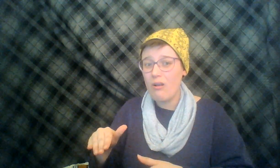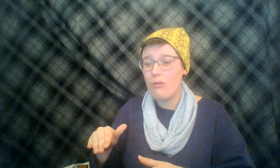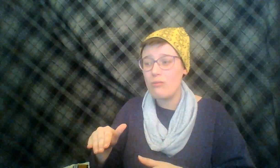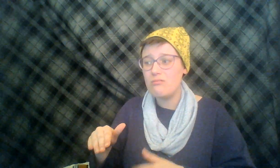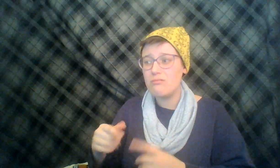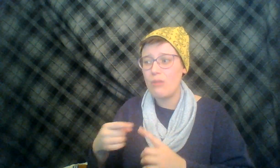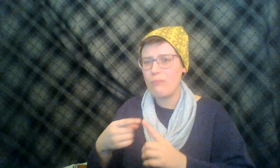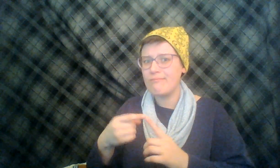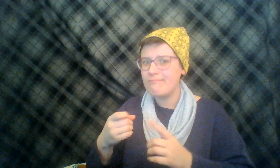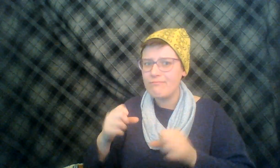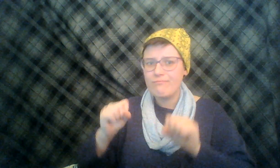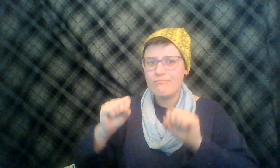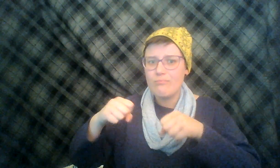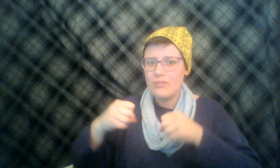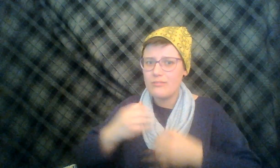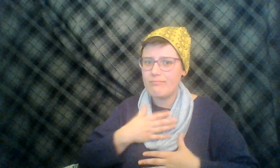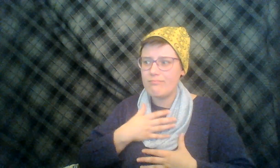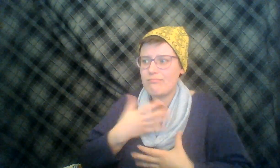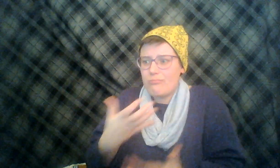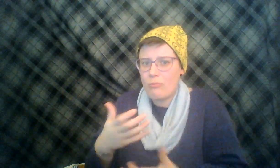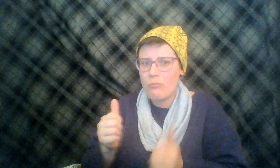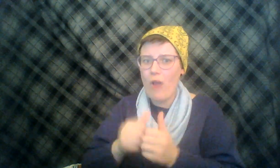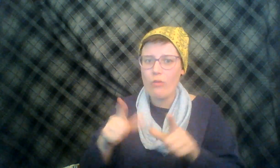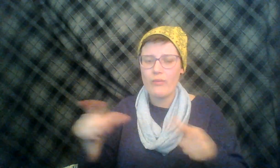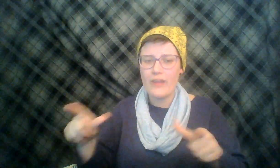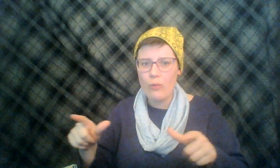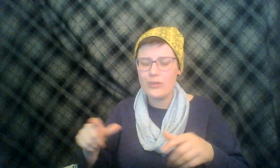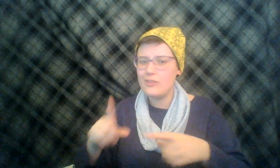cut their child off from the ability to self-express.